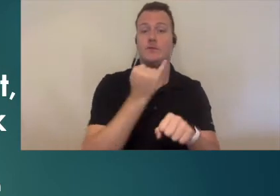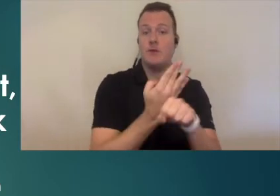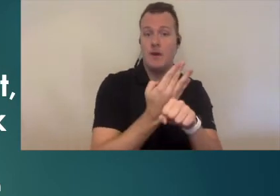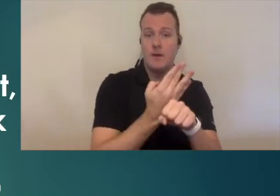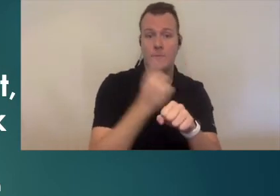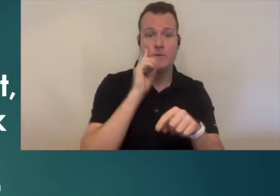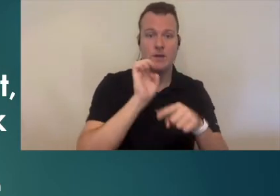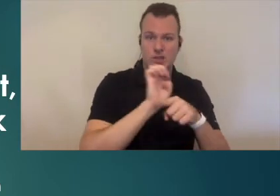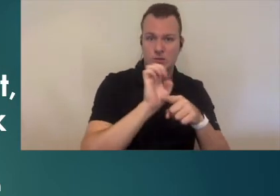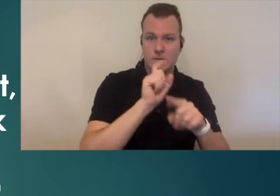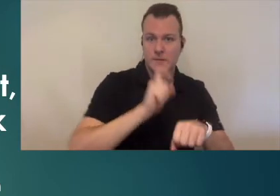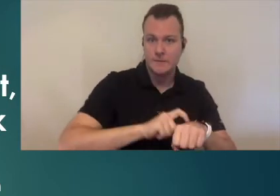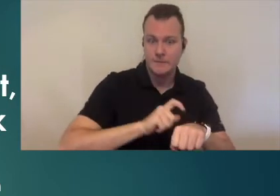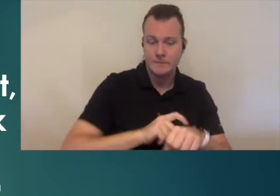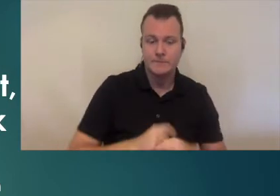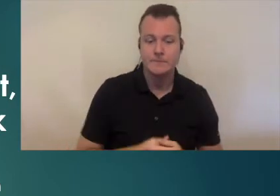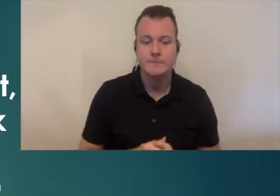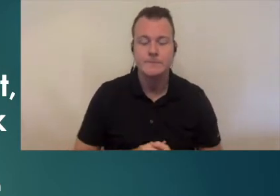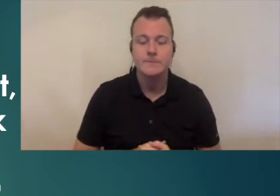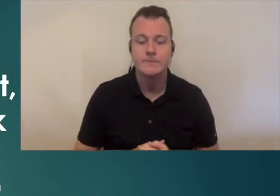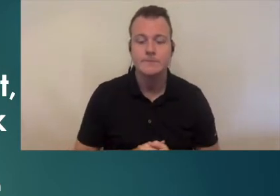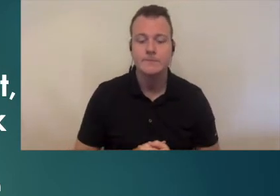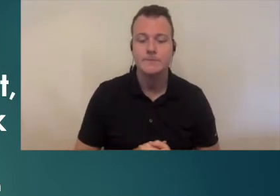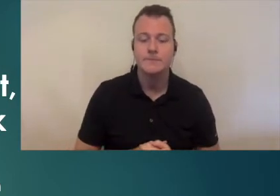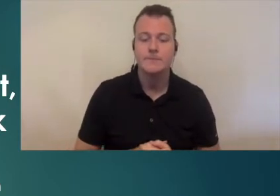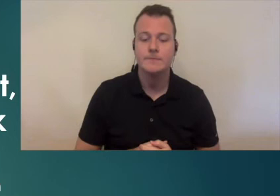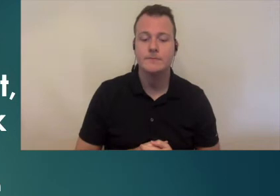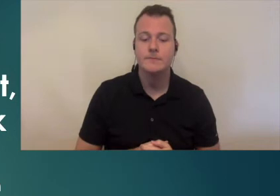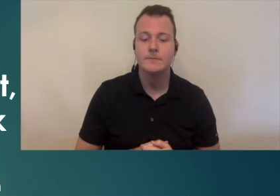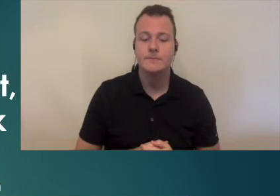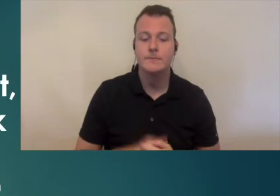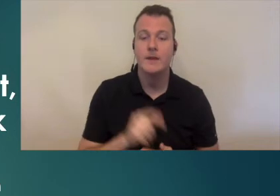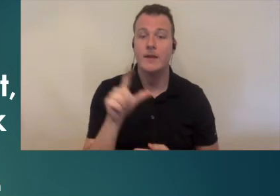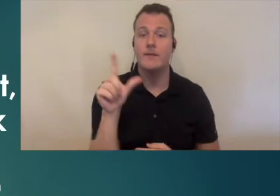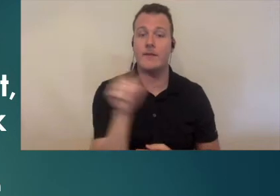you're in your externship currently. So you'll notice what's written on the left